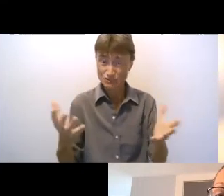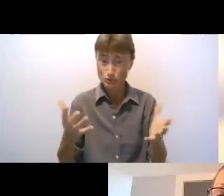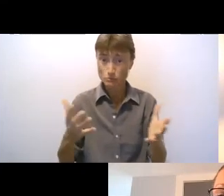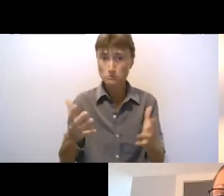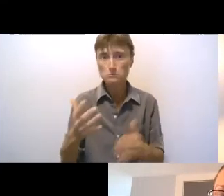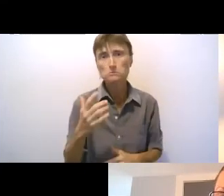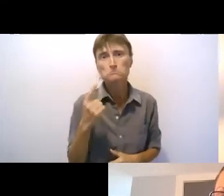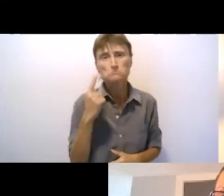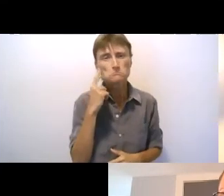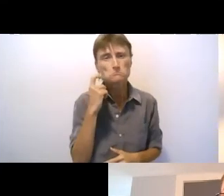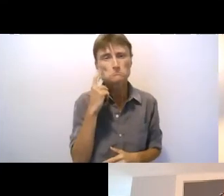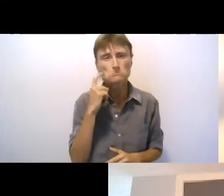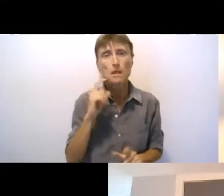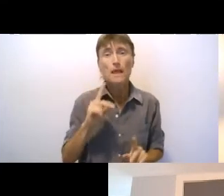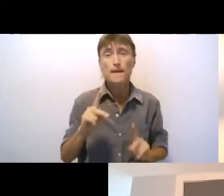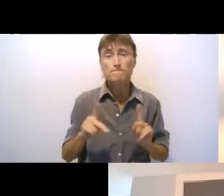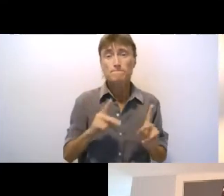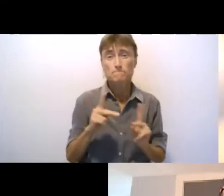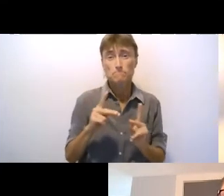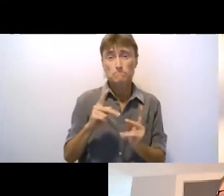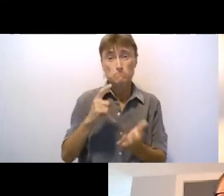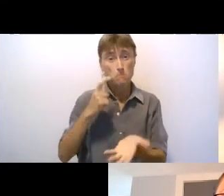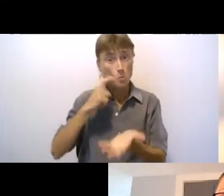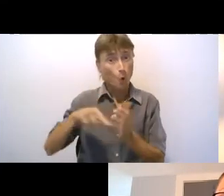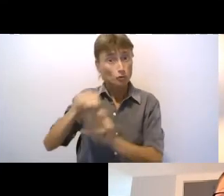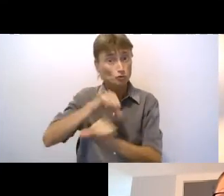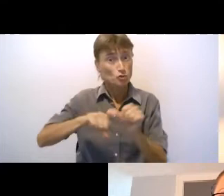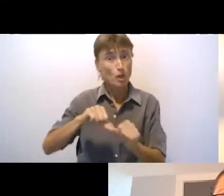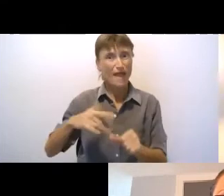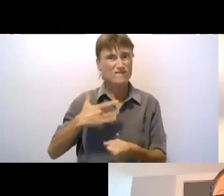to help the person in distress. And there's a number of reasons why this can occur but